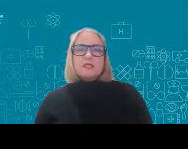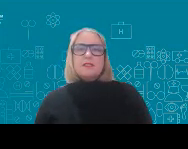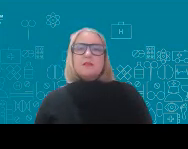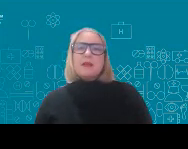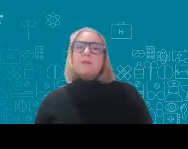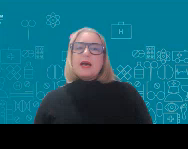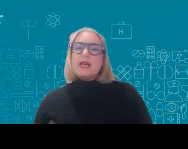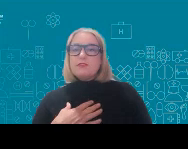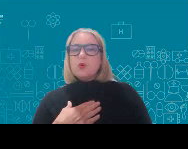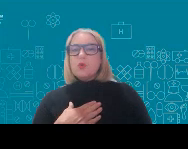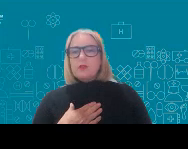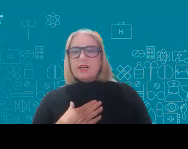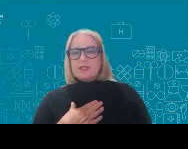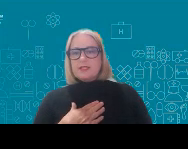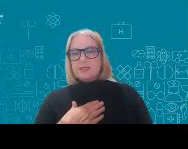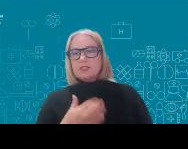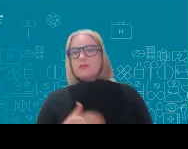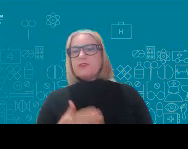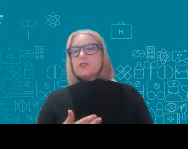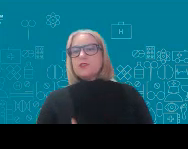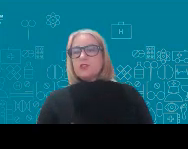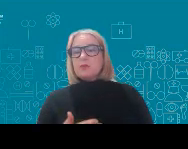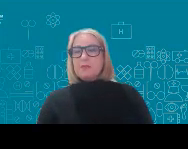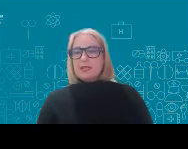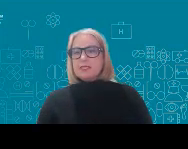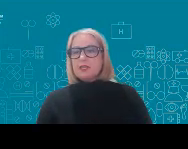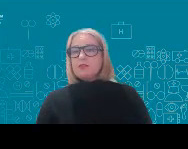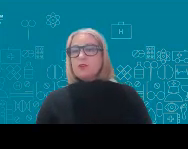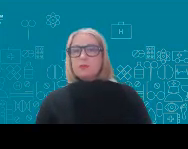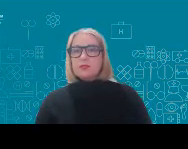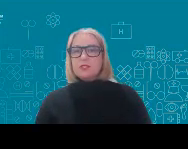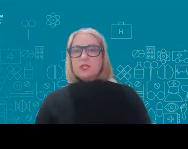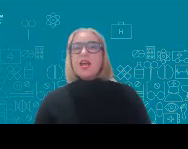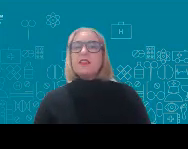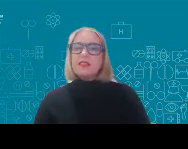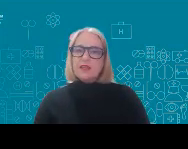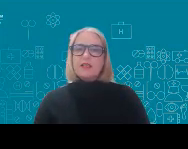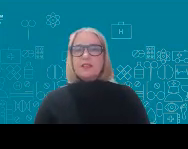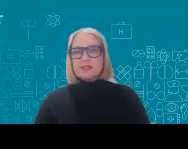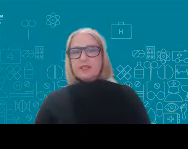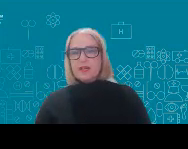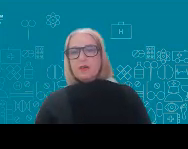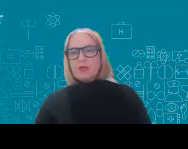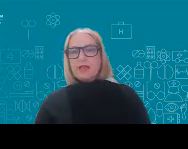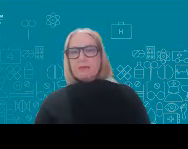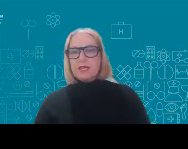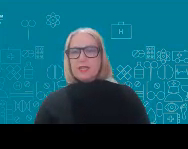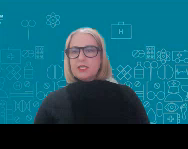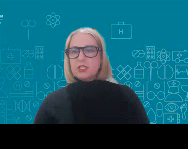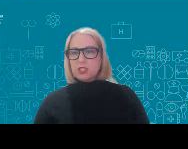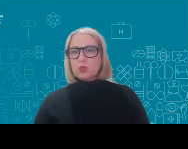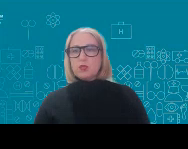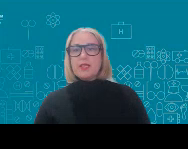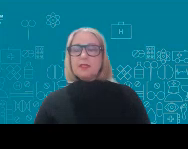This is about the behaviour for all of us to first assume capacity of the older person and then consider what they may need to ensure that they can